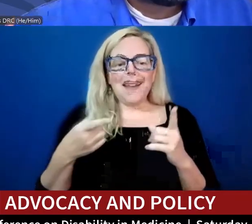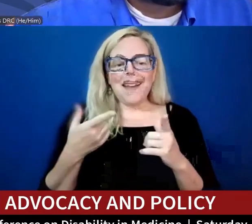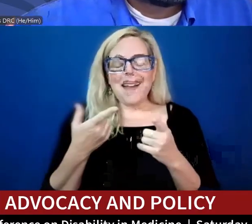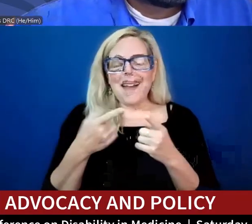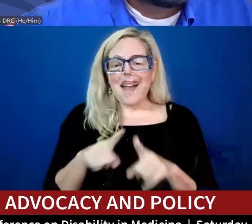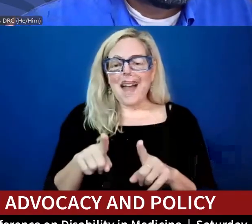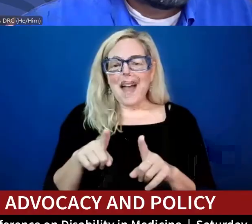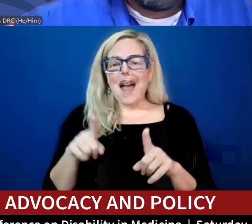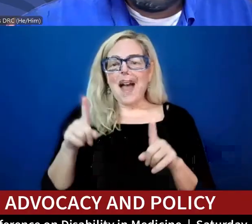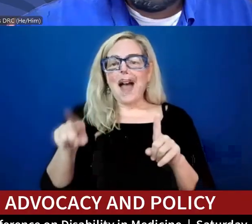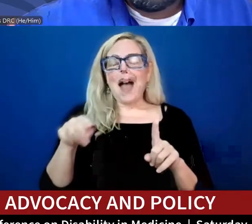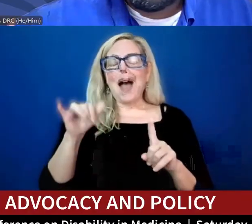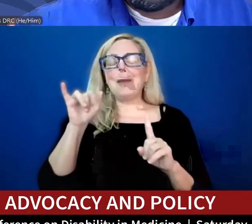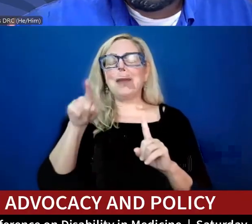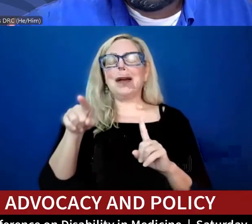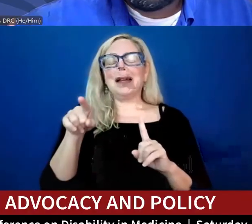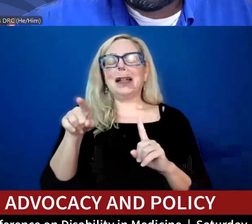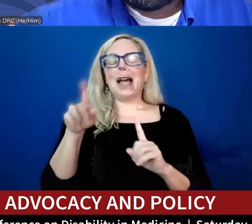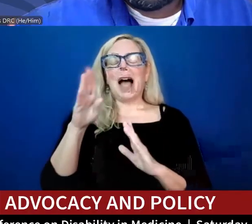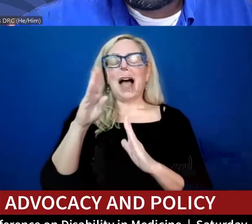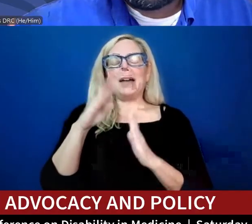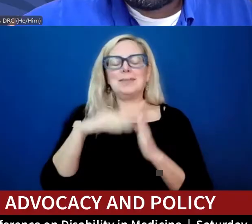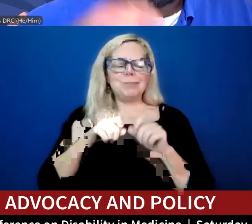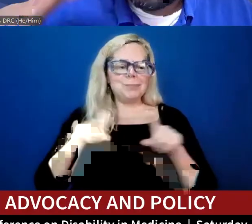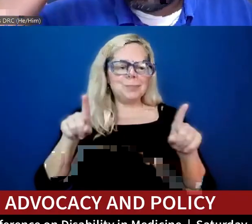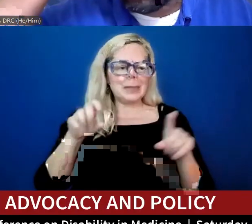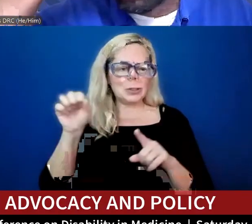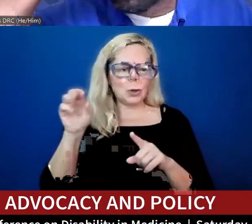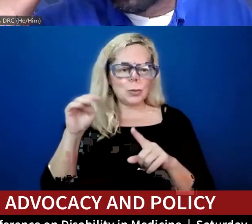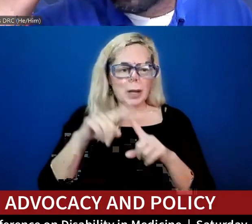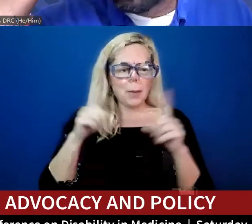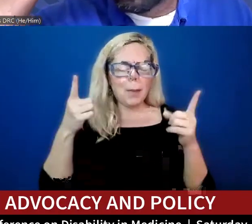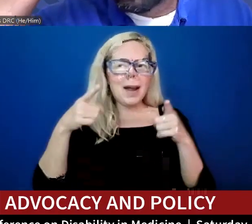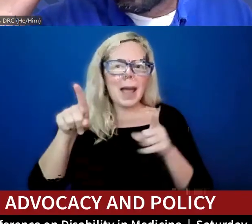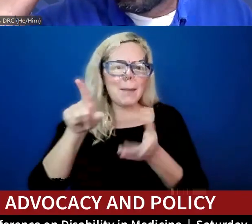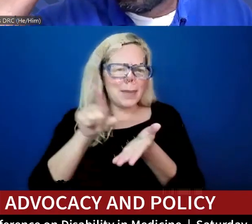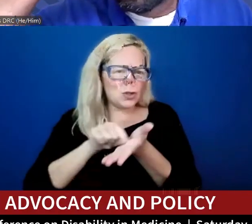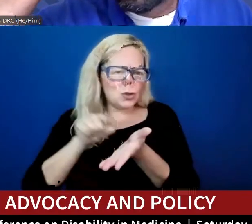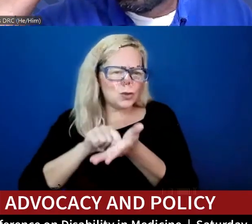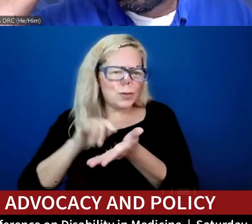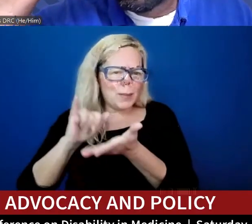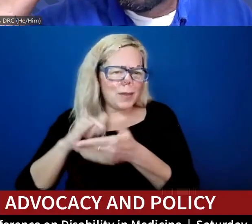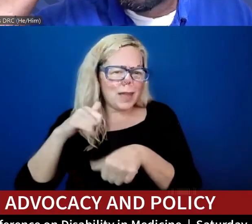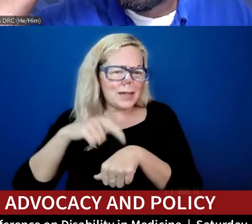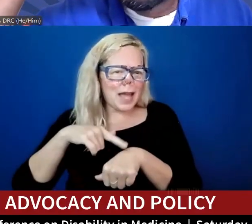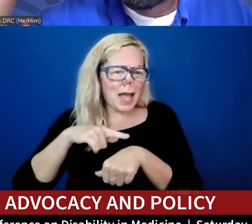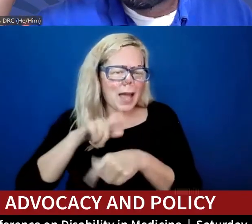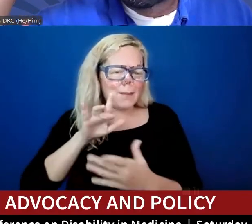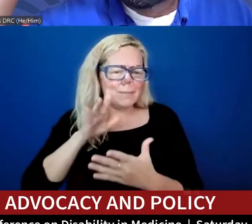social media, but the newspaper put me in touch with five disabled counseling students who had